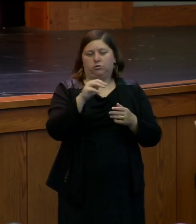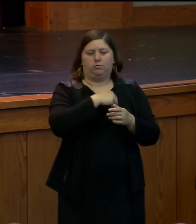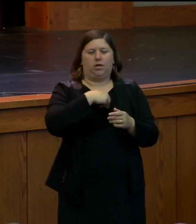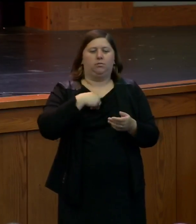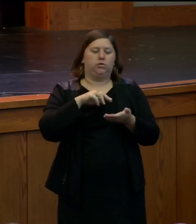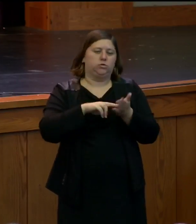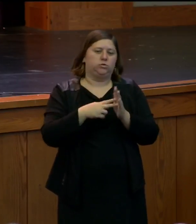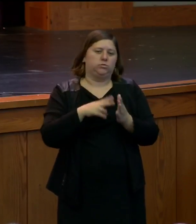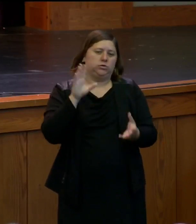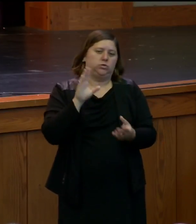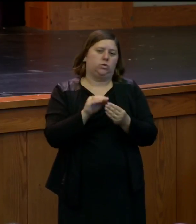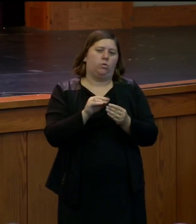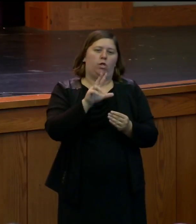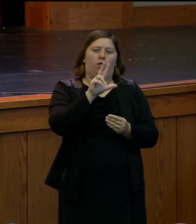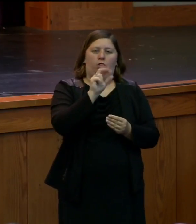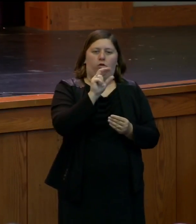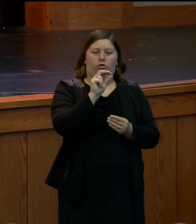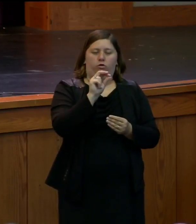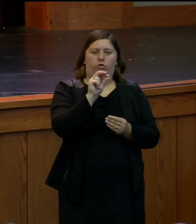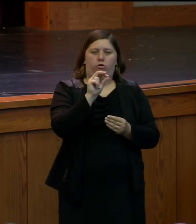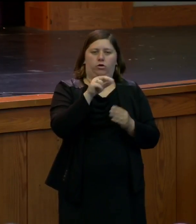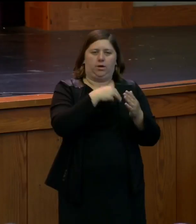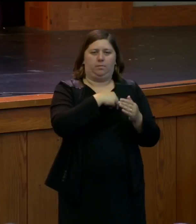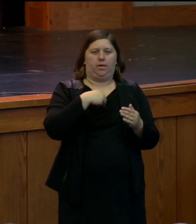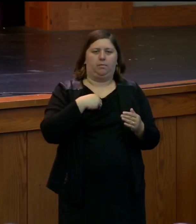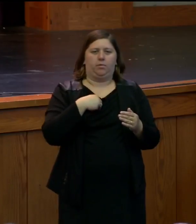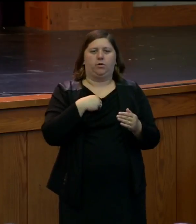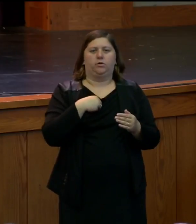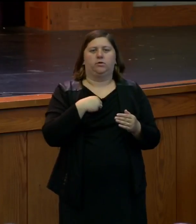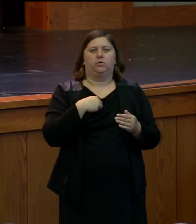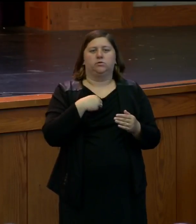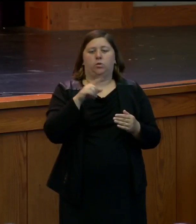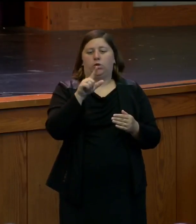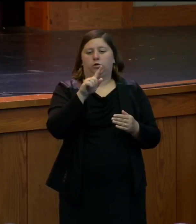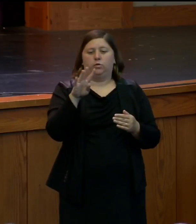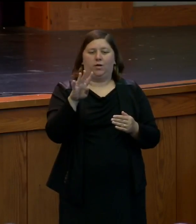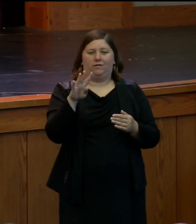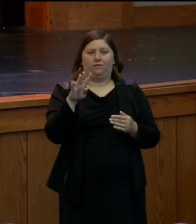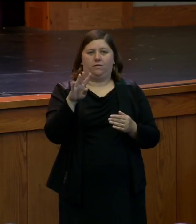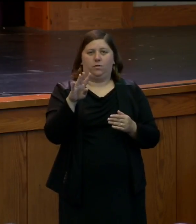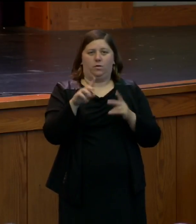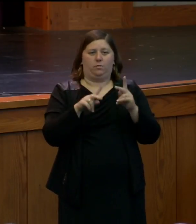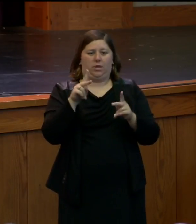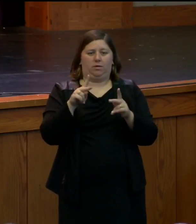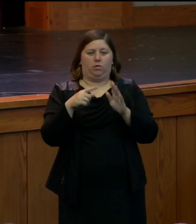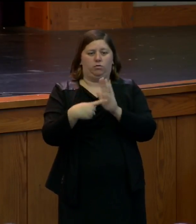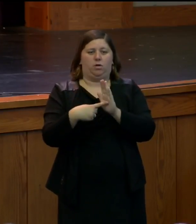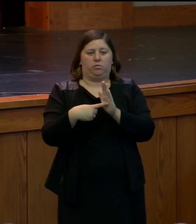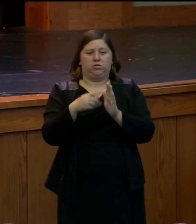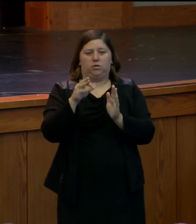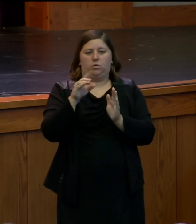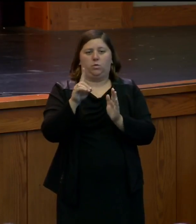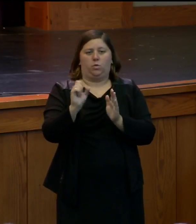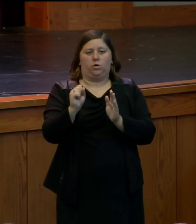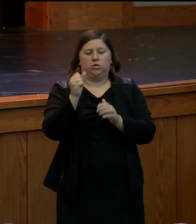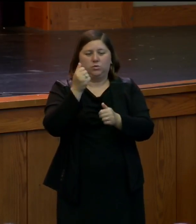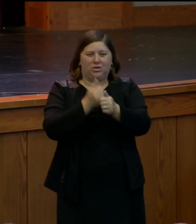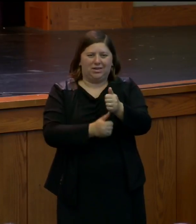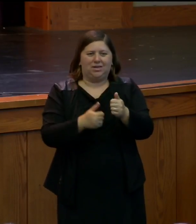LEGISLATURE TO 30 MEMBERS, AND IN THIS CASE THE 24 DELEGATES REPRESENTING INDIVIDUAL WARDS WOULD EACH HAVE A POPULATION FOR